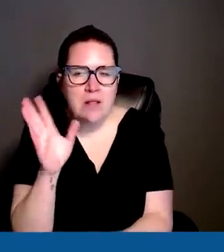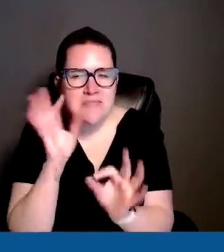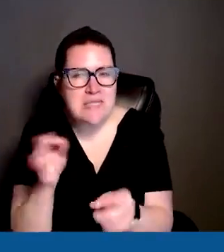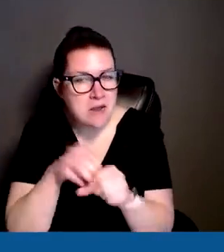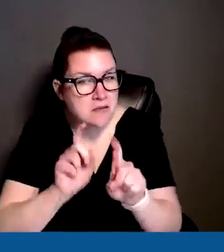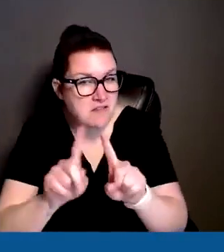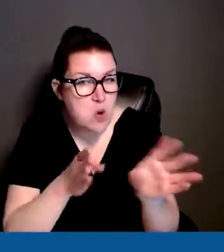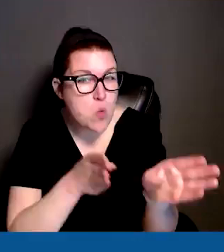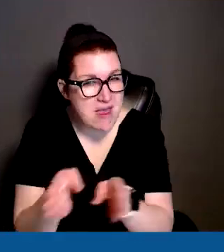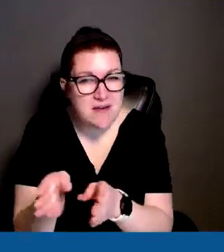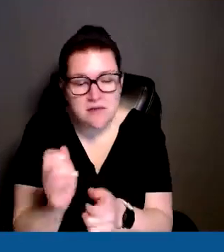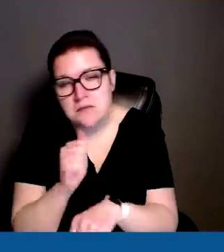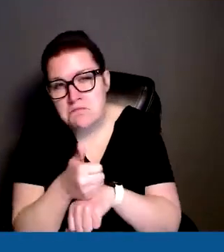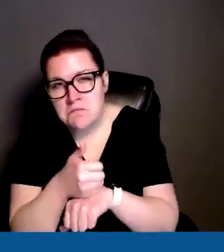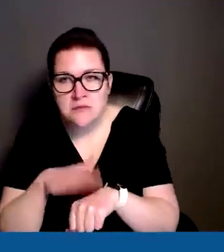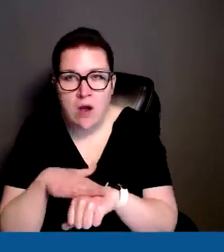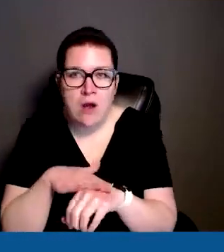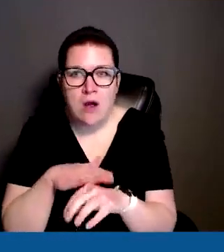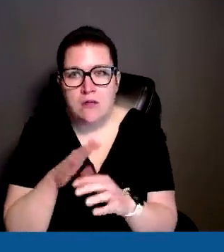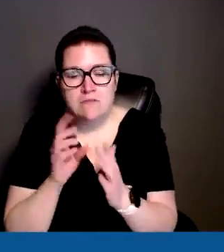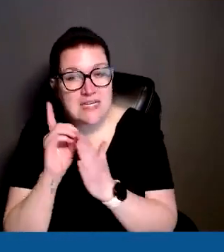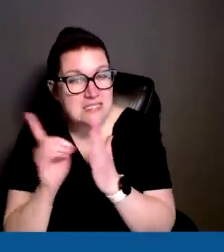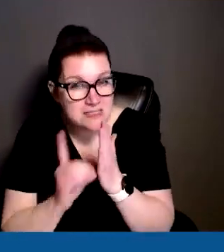for the based on the design of the solution.